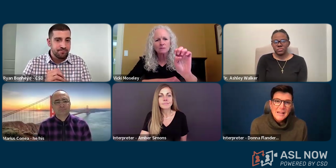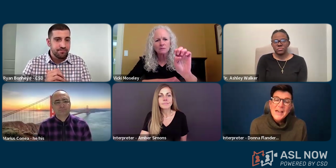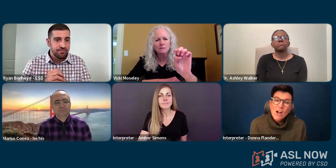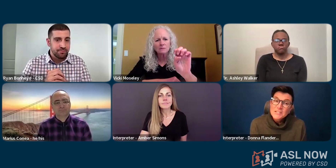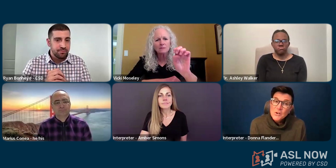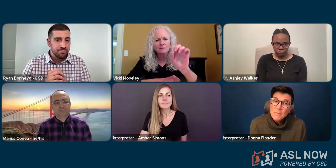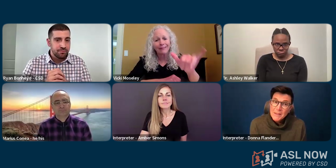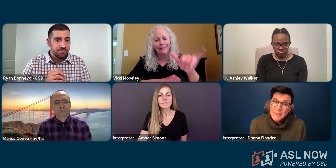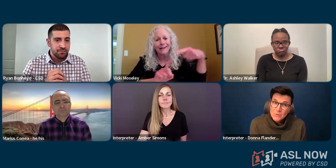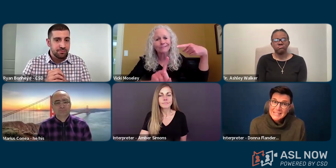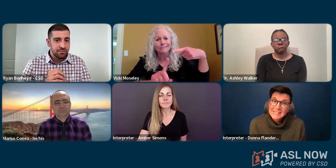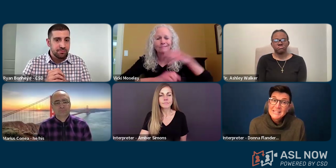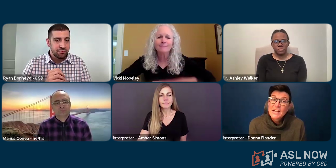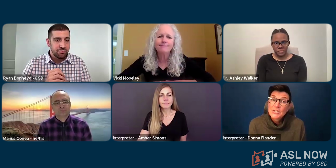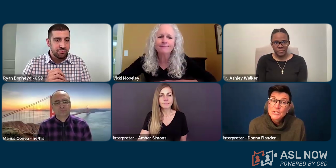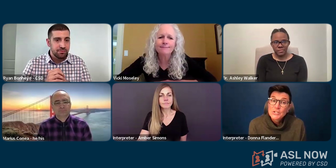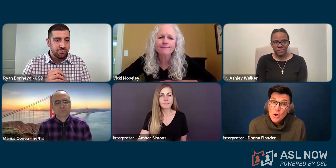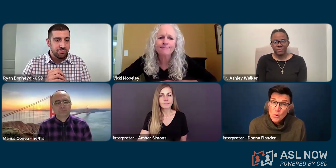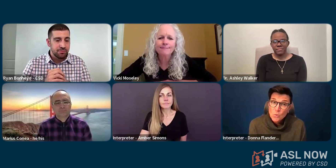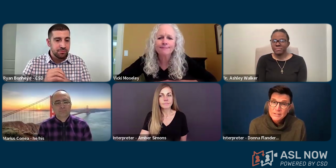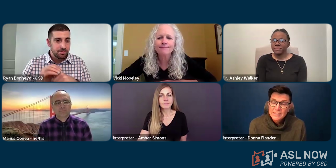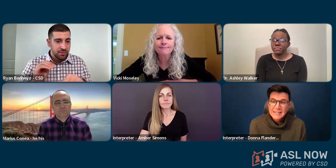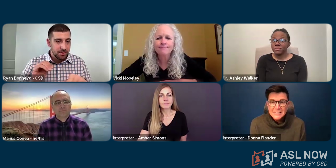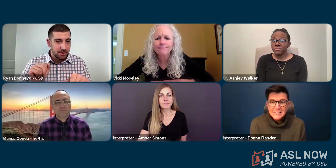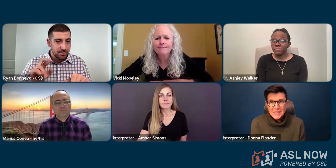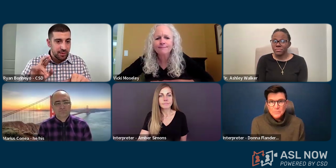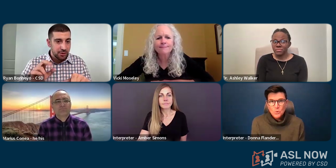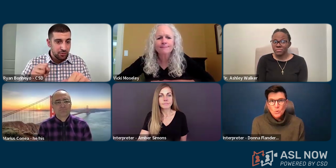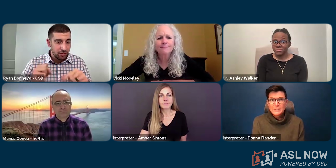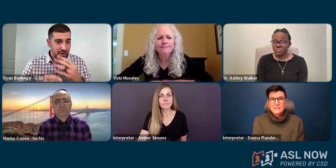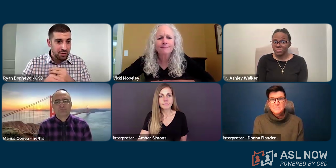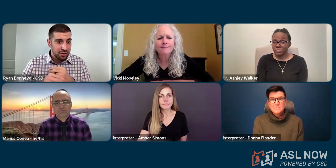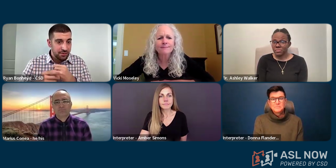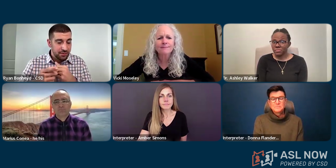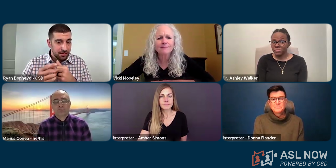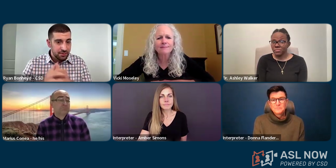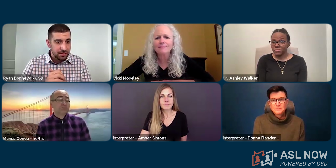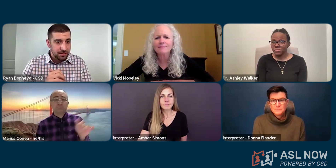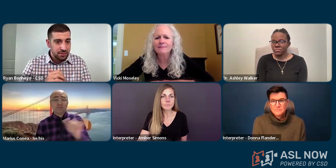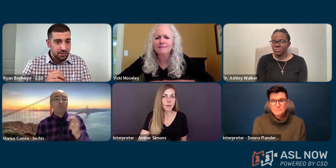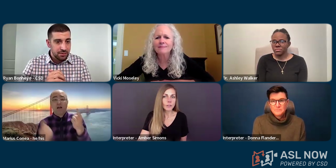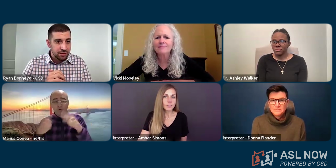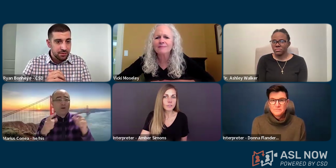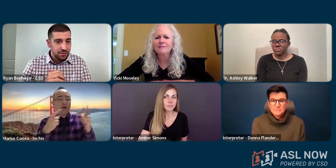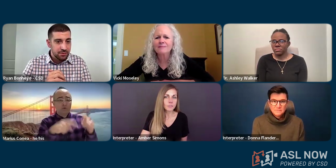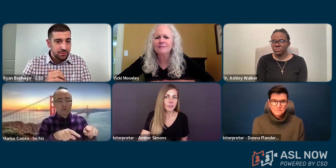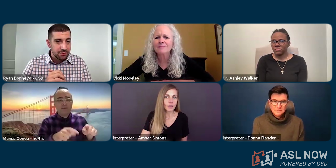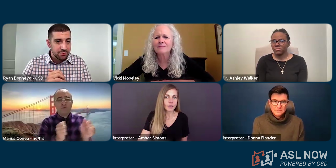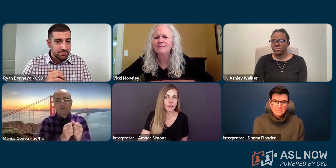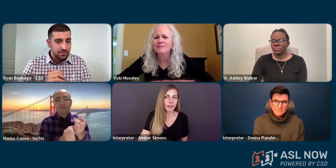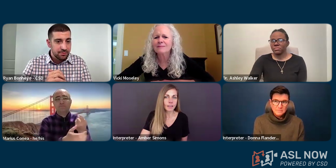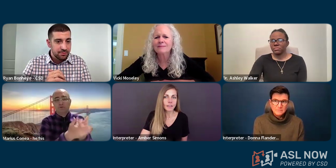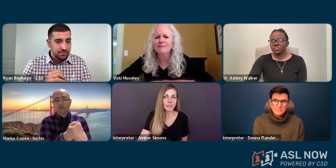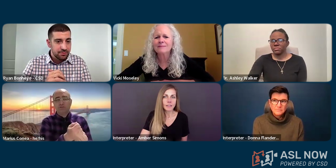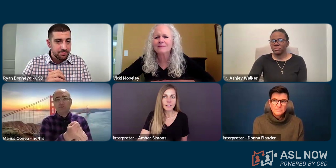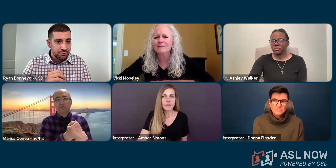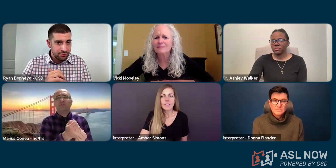And that also, by the way, sets a tone. And isn't that the point? Marius, do you have anything to add?